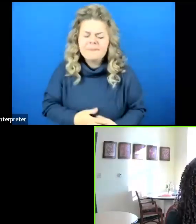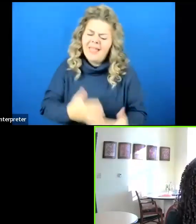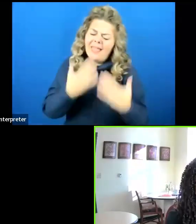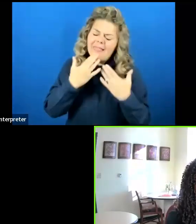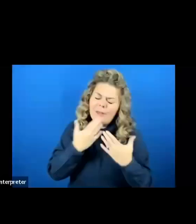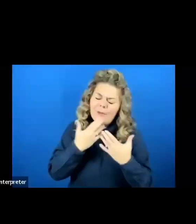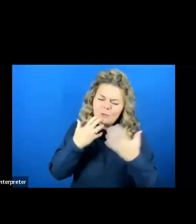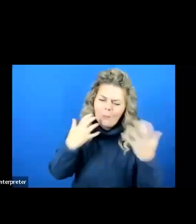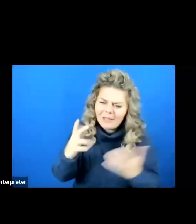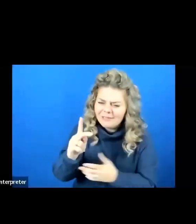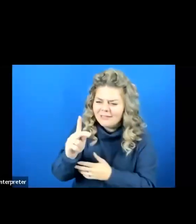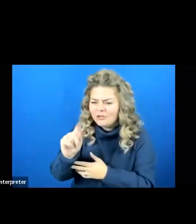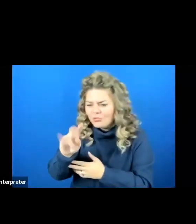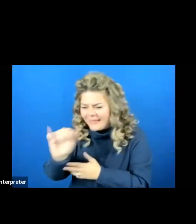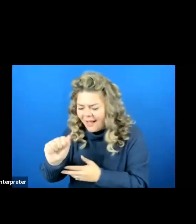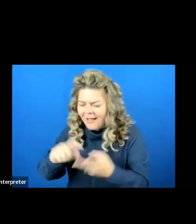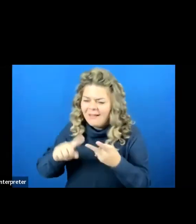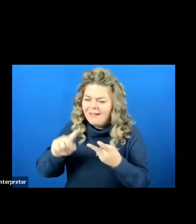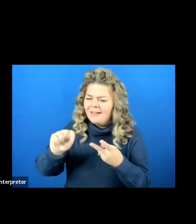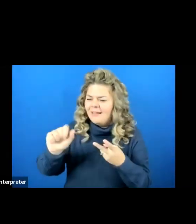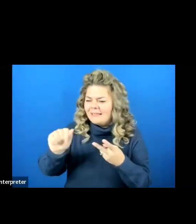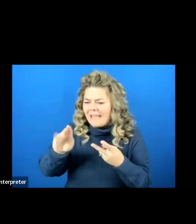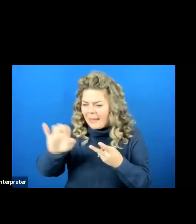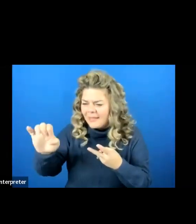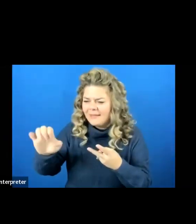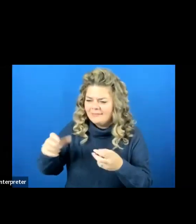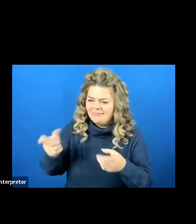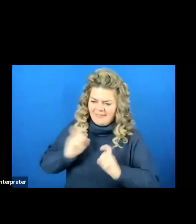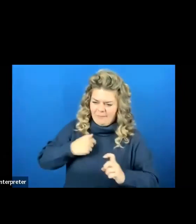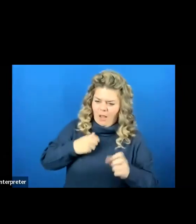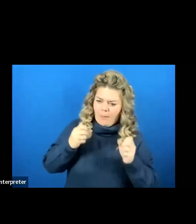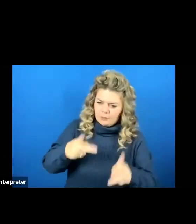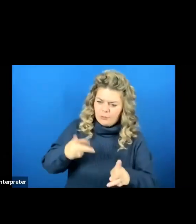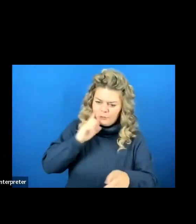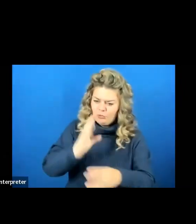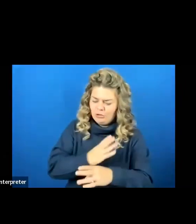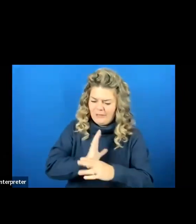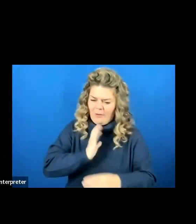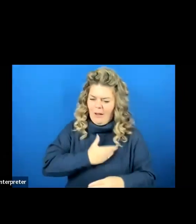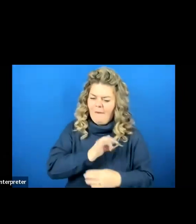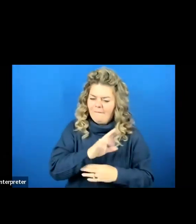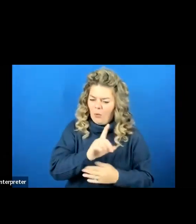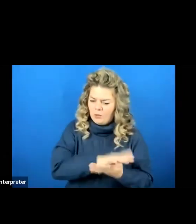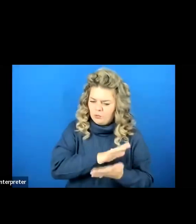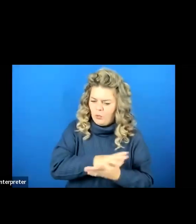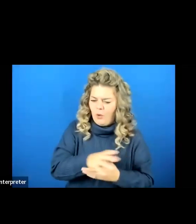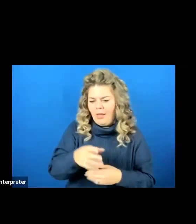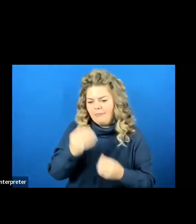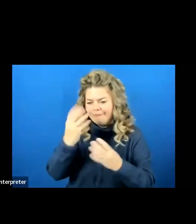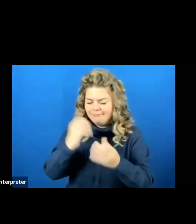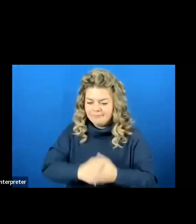and Tabby for allowing me the opportunity to share what we're doing at the board school. Again, my name is Stephanie Sanders. I am the director